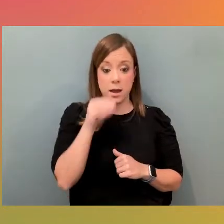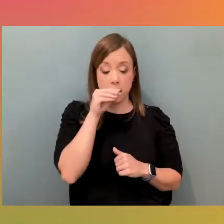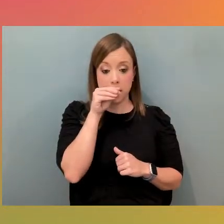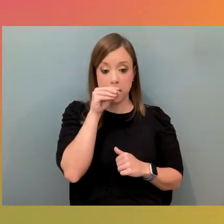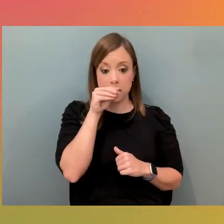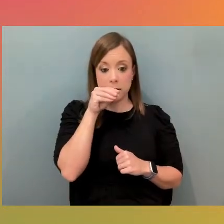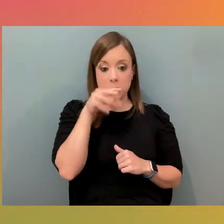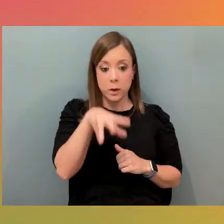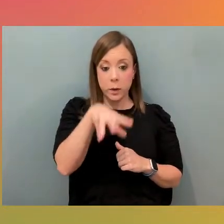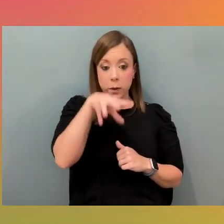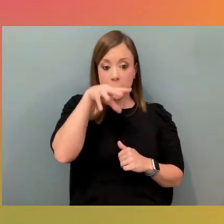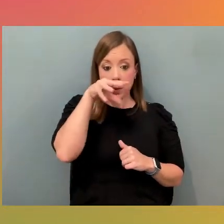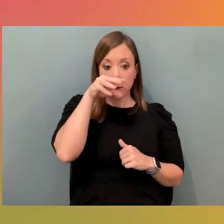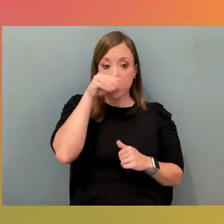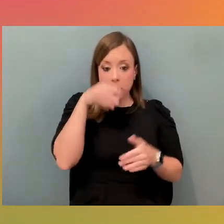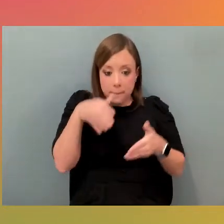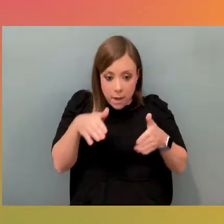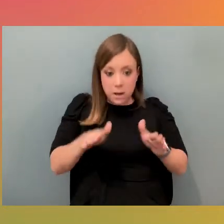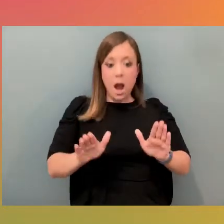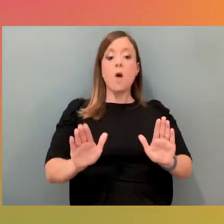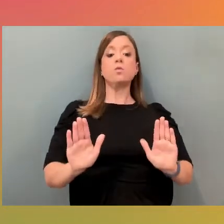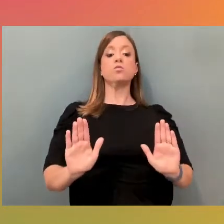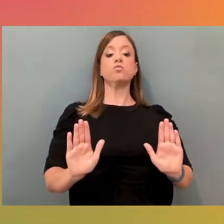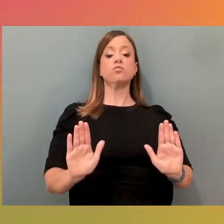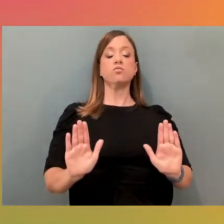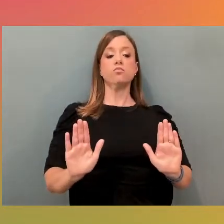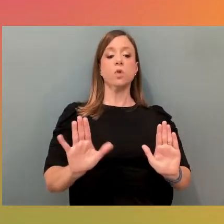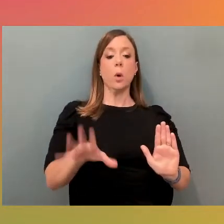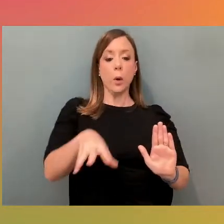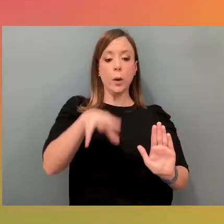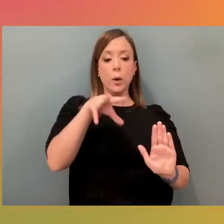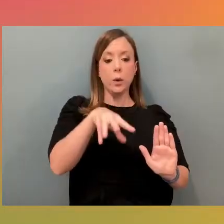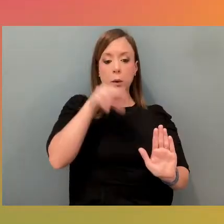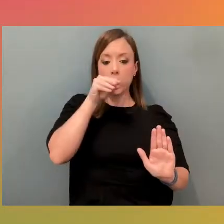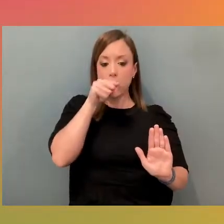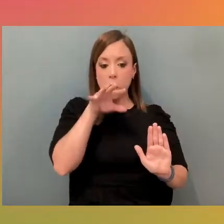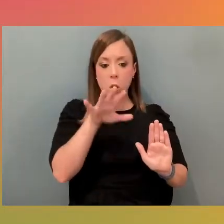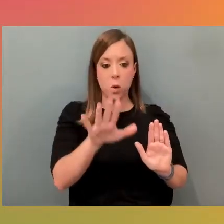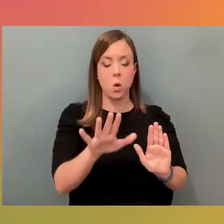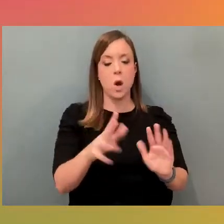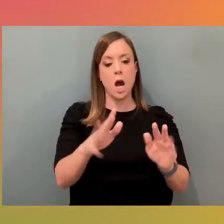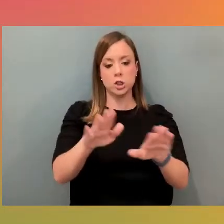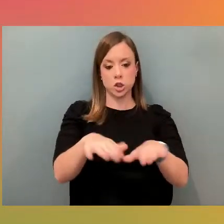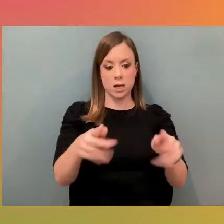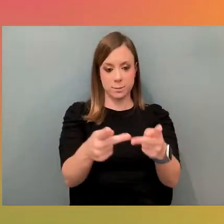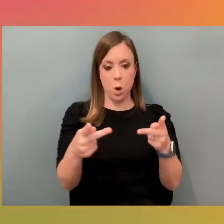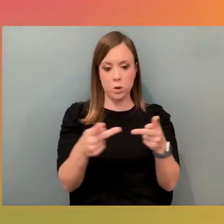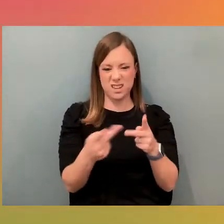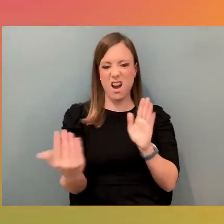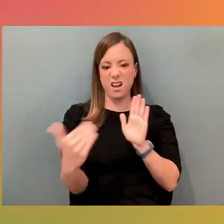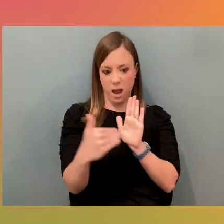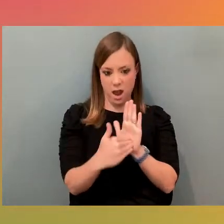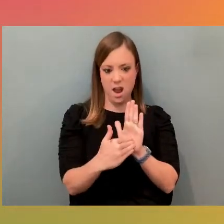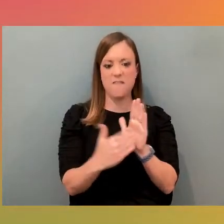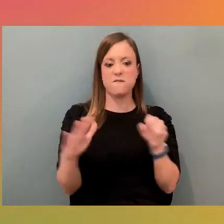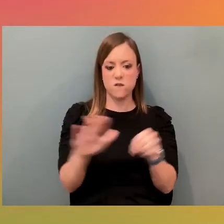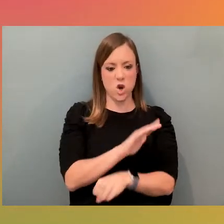UP. EXHALE AND ROUND. IN HAIL COME TO CENTER.